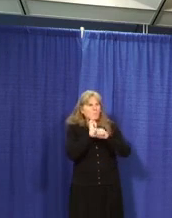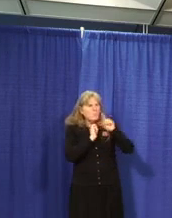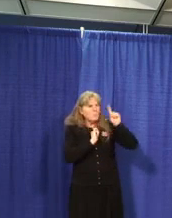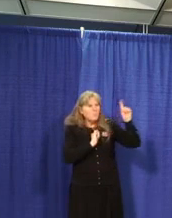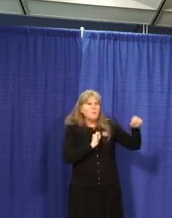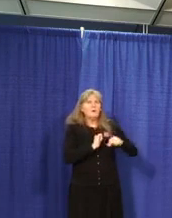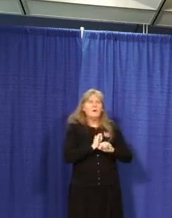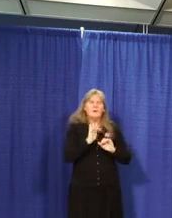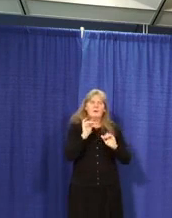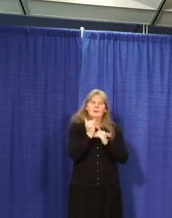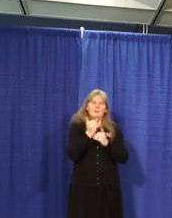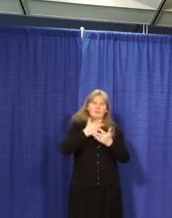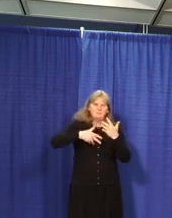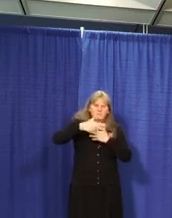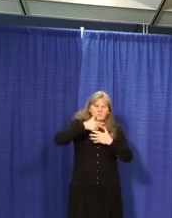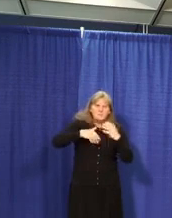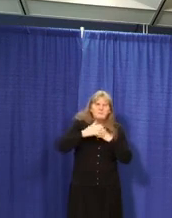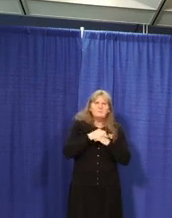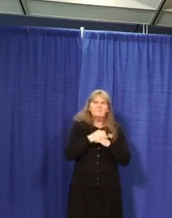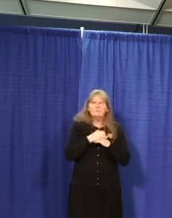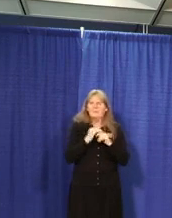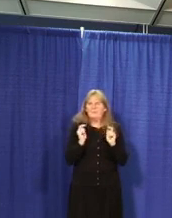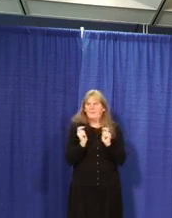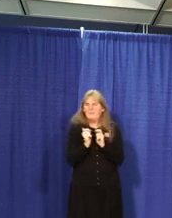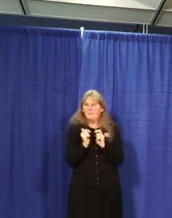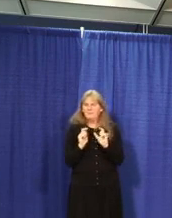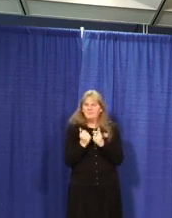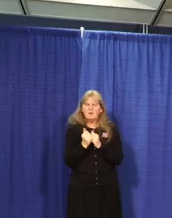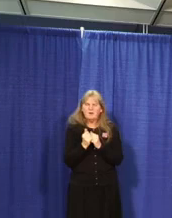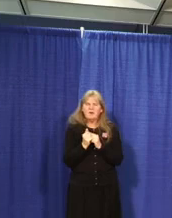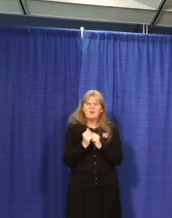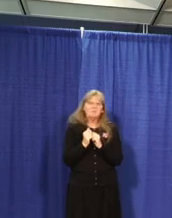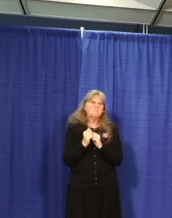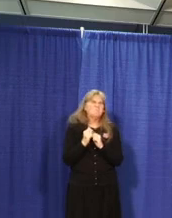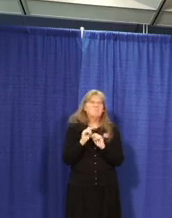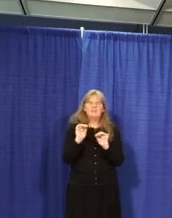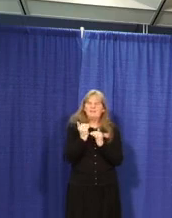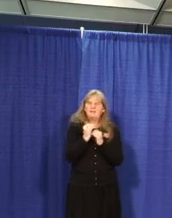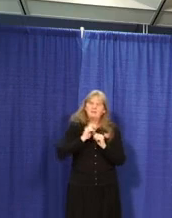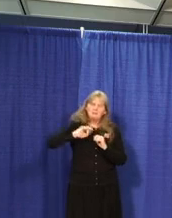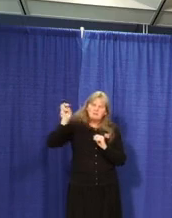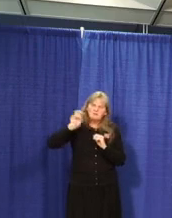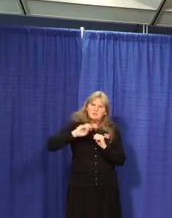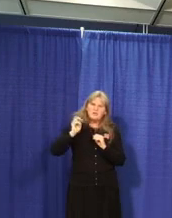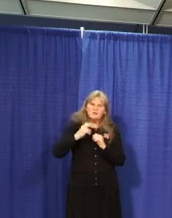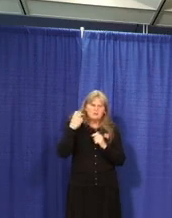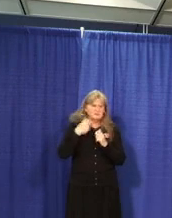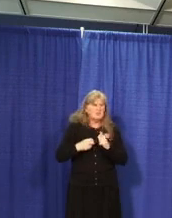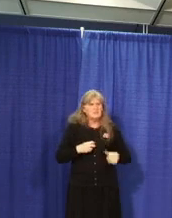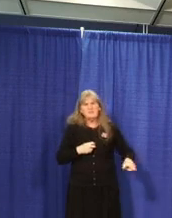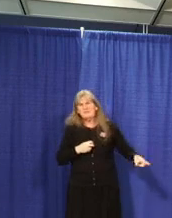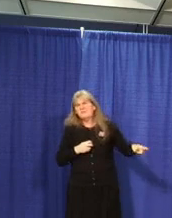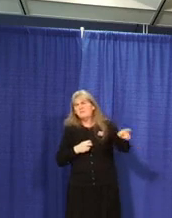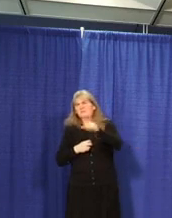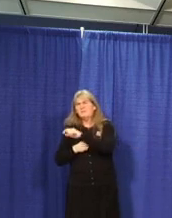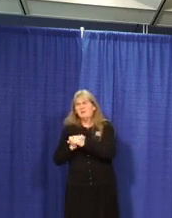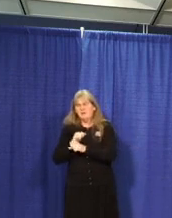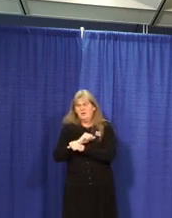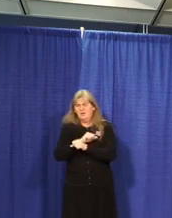Seeing friends, large gatherings, foregoing travel. COVID fatigue has proven to be a